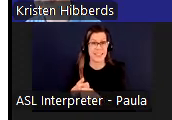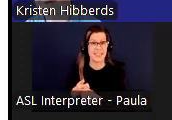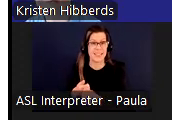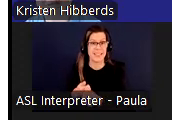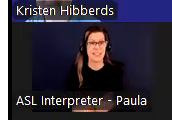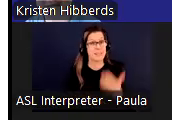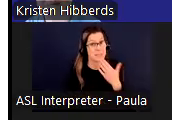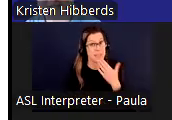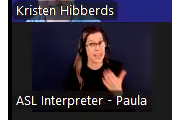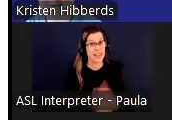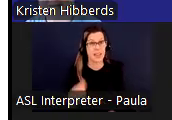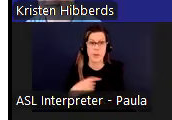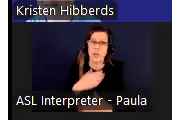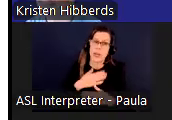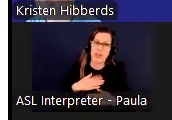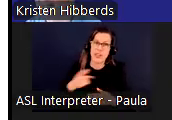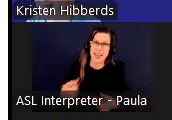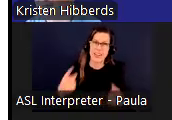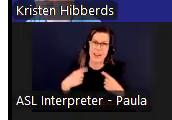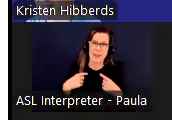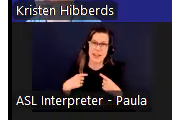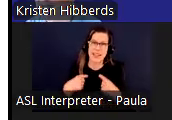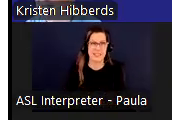And we really appreciate you being here. Yeah. Anyone else?